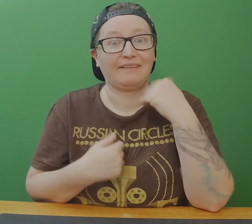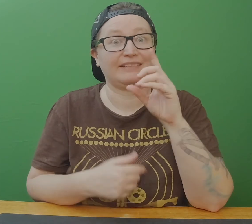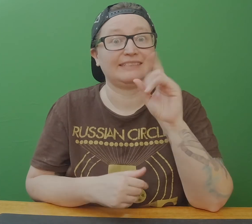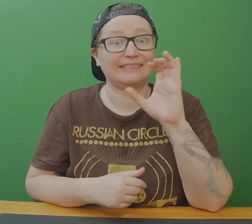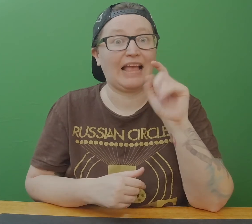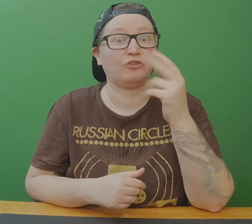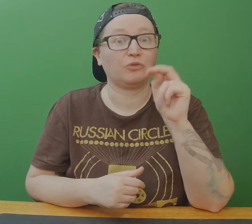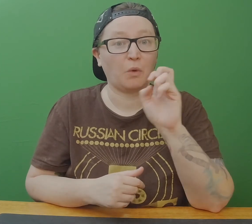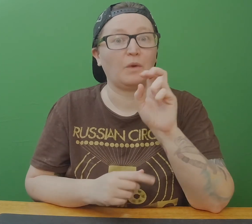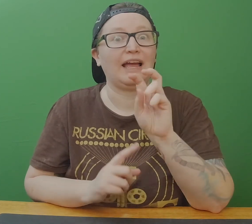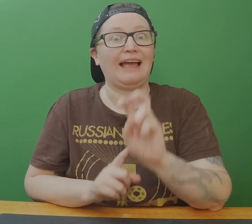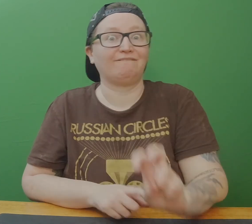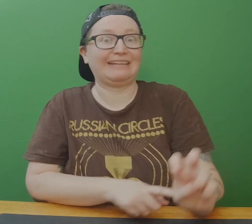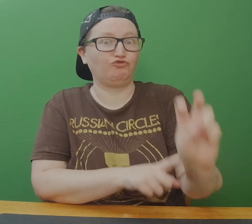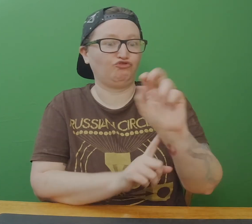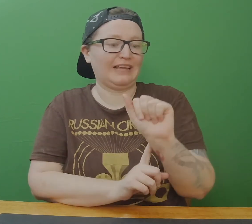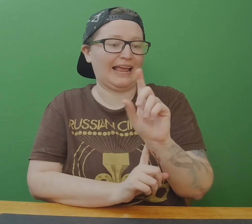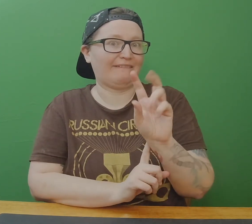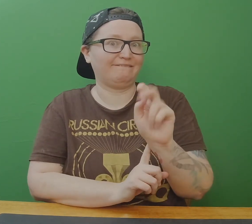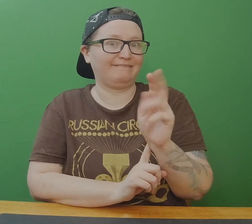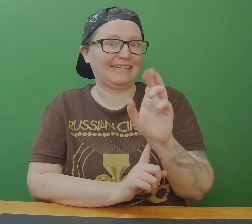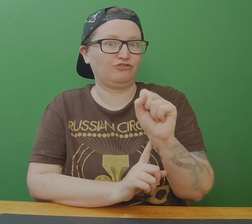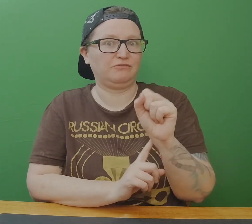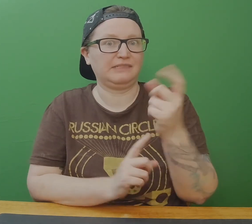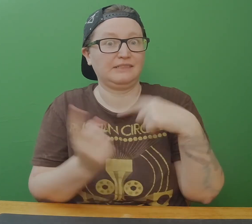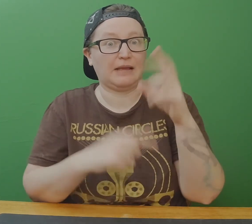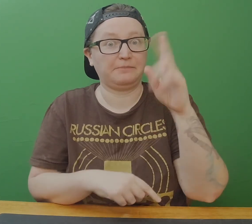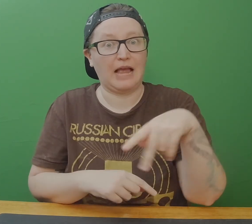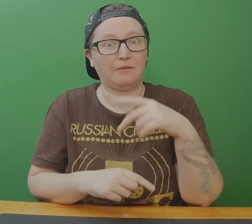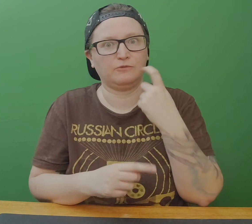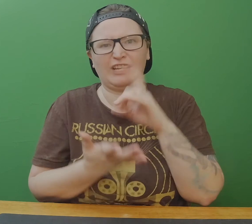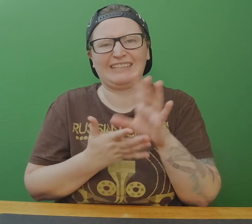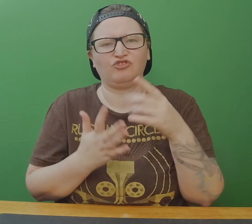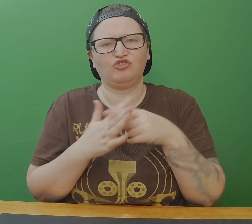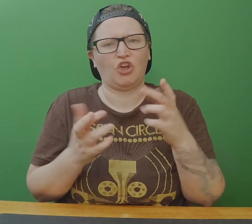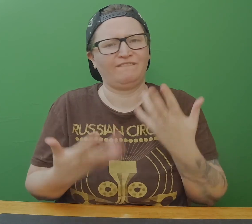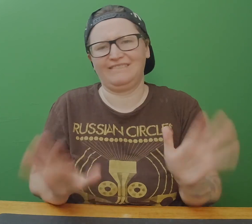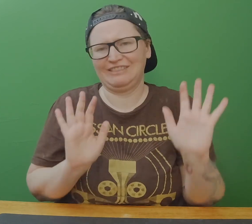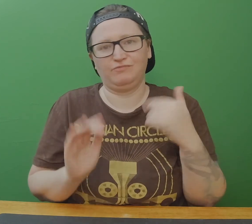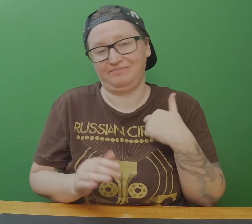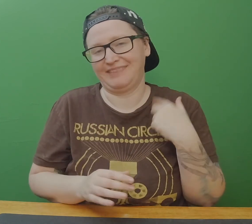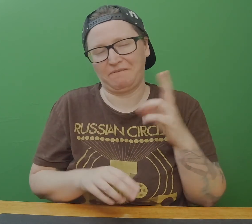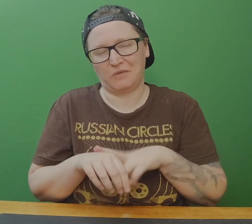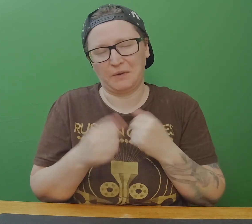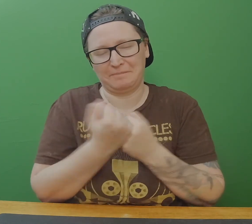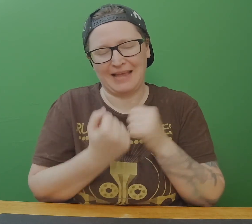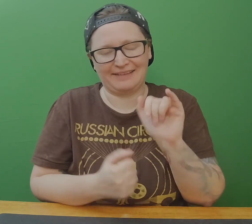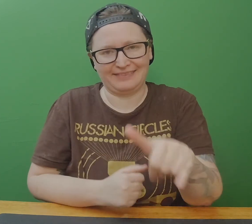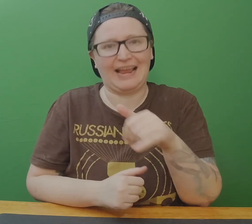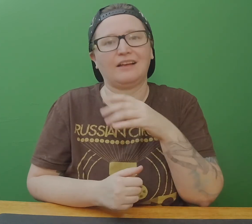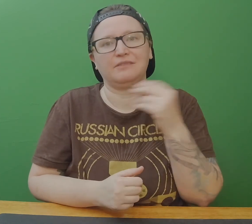and also they have Dice Throne Adventures coming up they just did that Kickstarter which of course